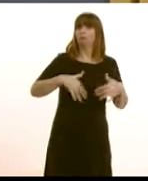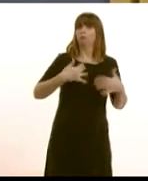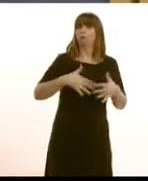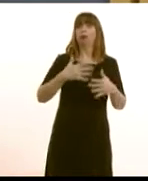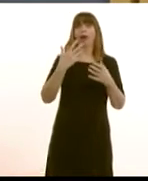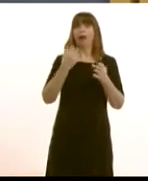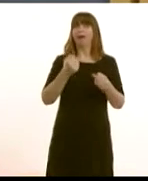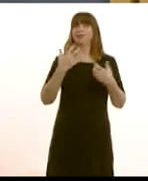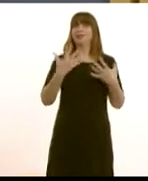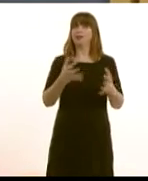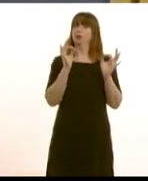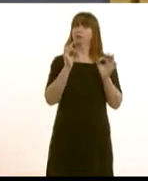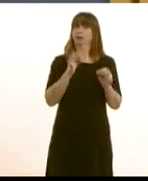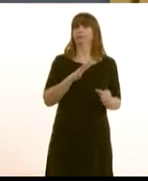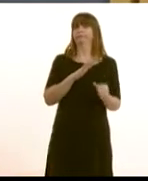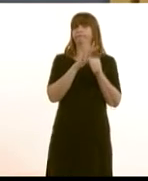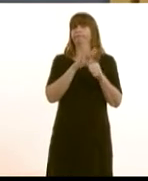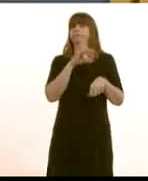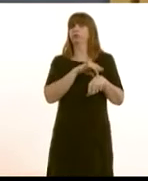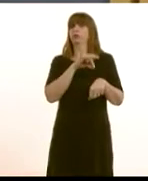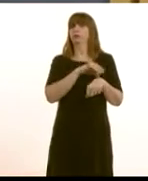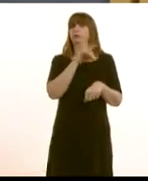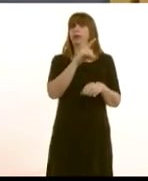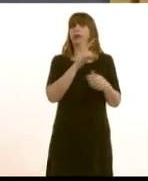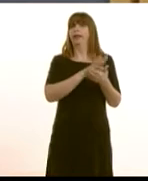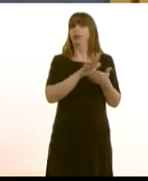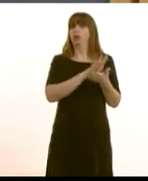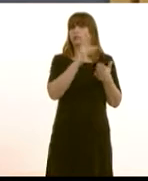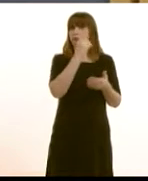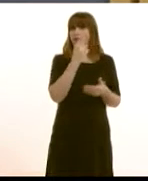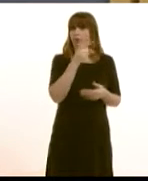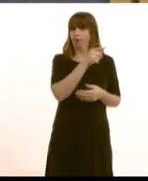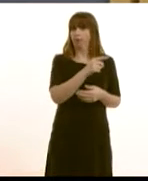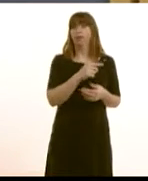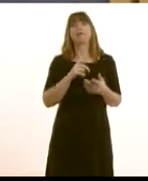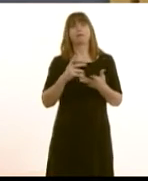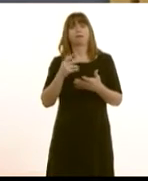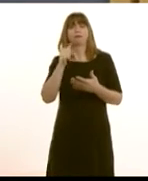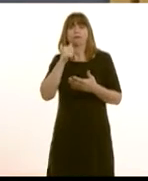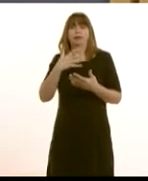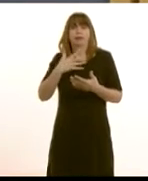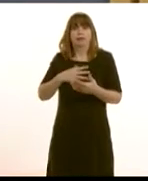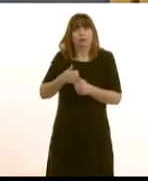the Heath. But thereís still an ongoing problem with financial support for people with haemophilia,